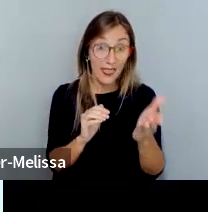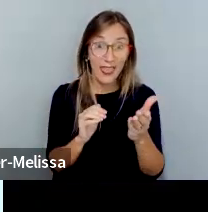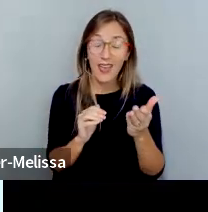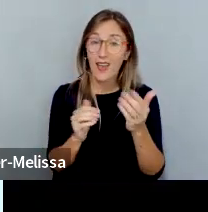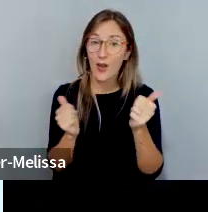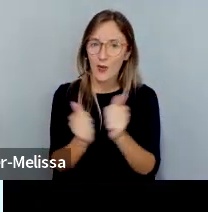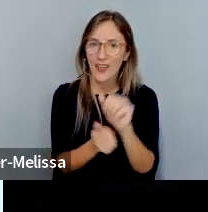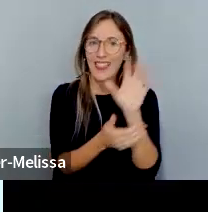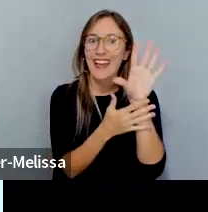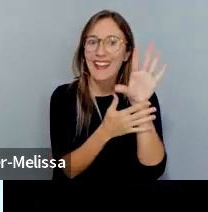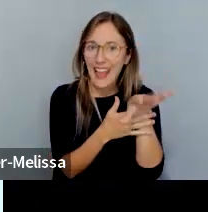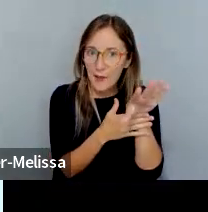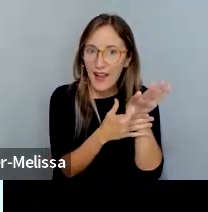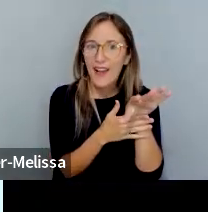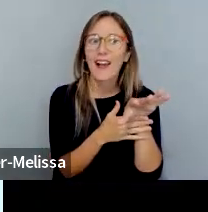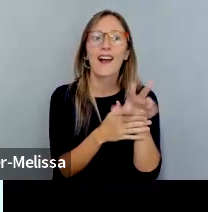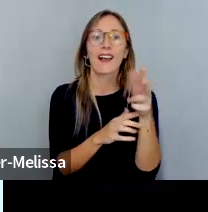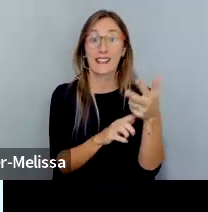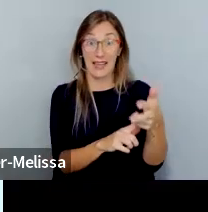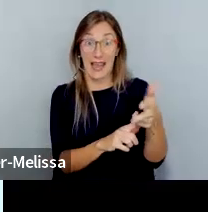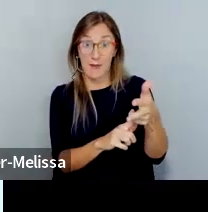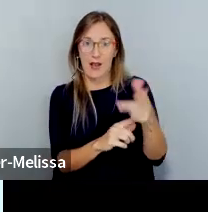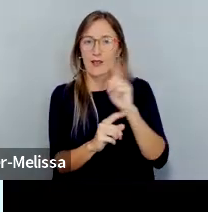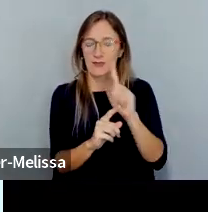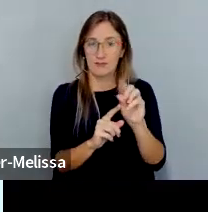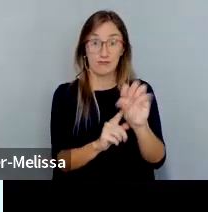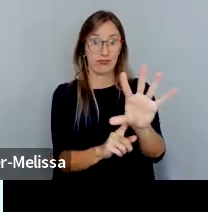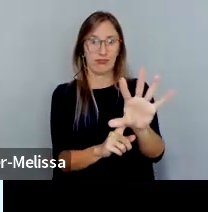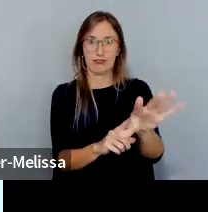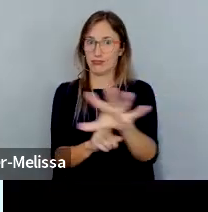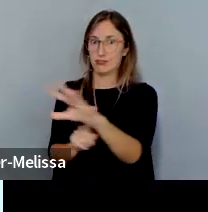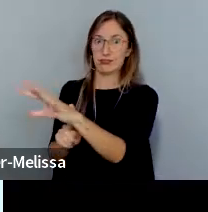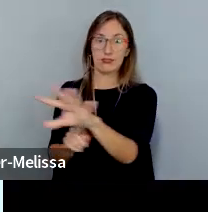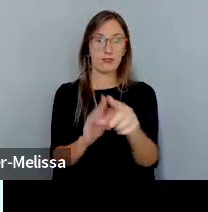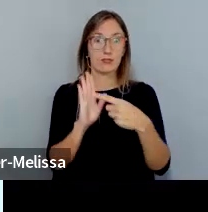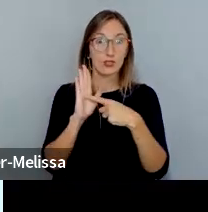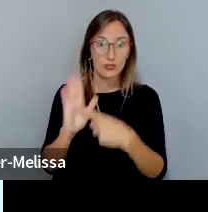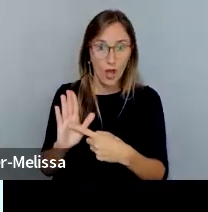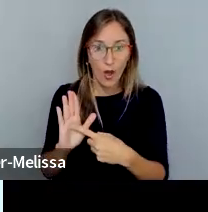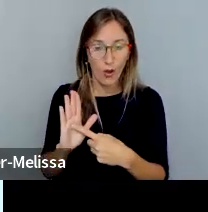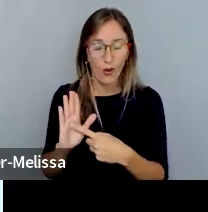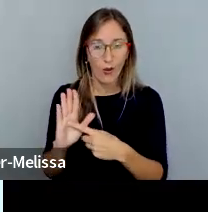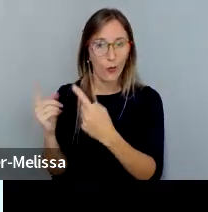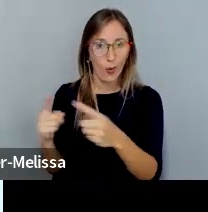to Willowbrook on a camera camera and it was literally on TV and broke it